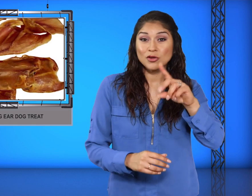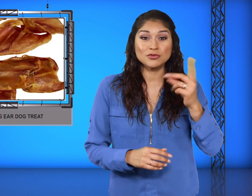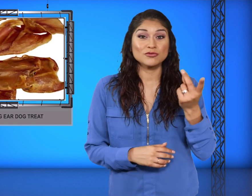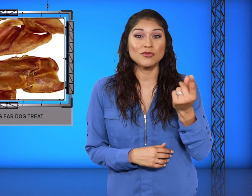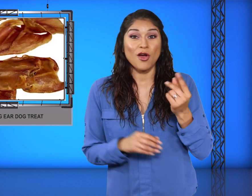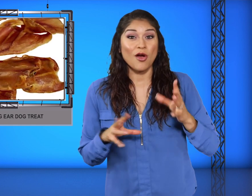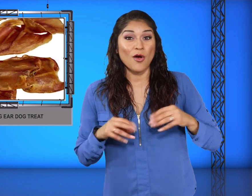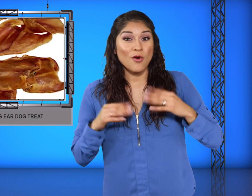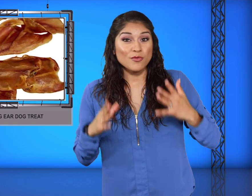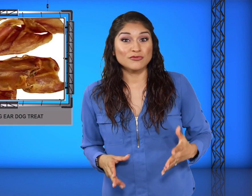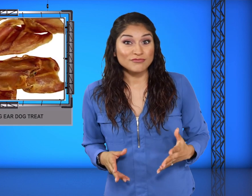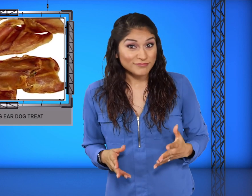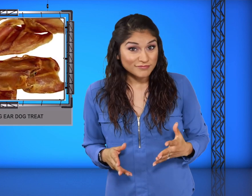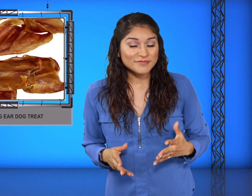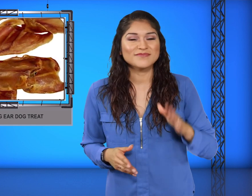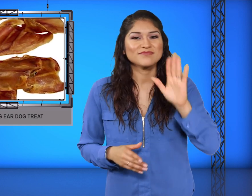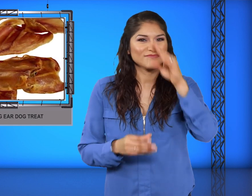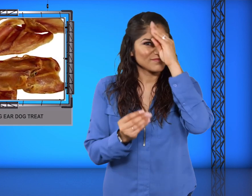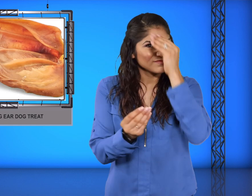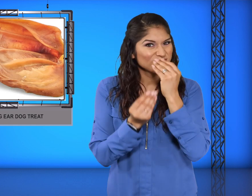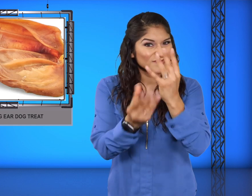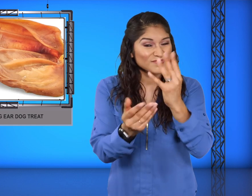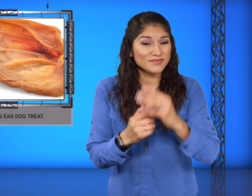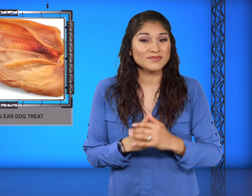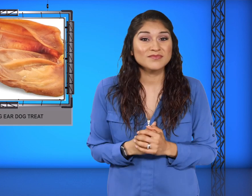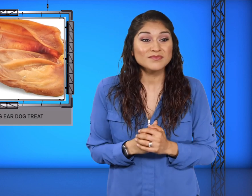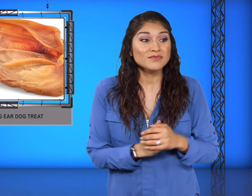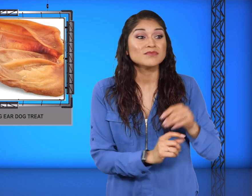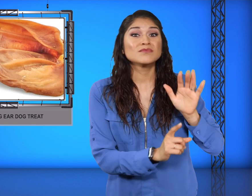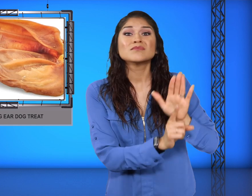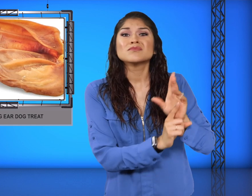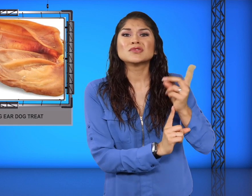Dog owners listen up!